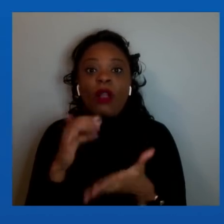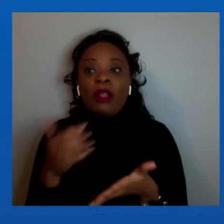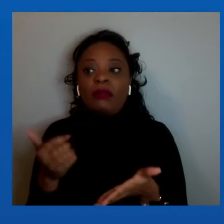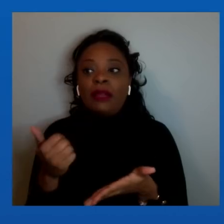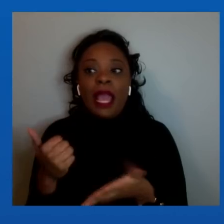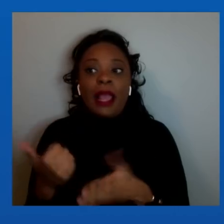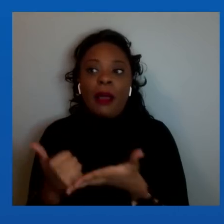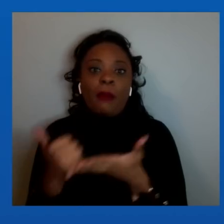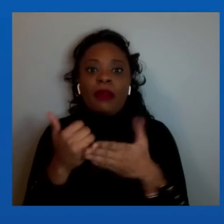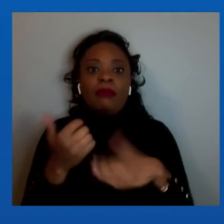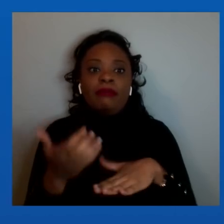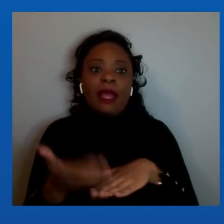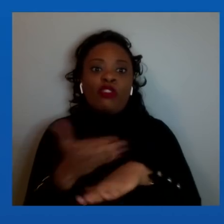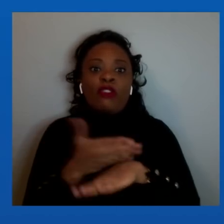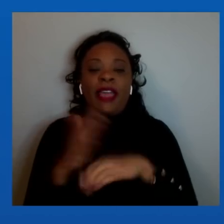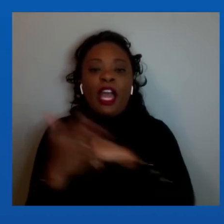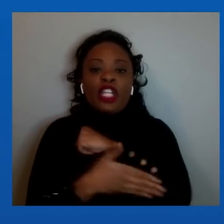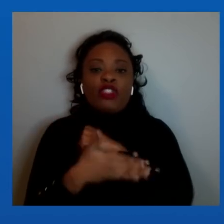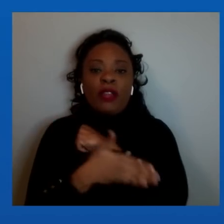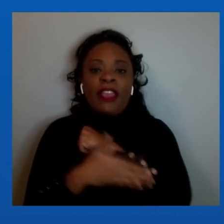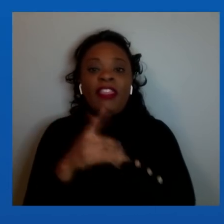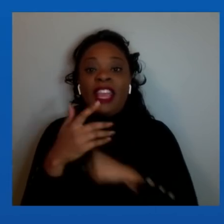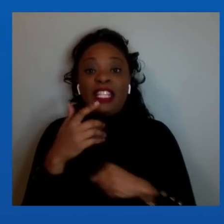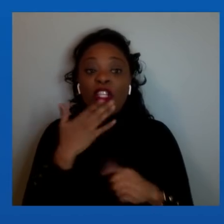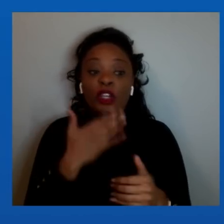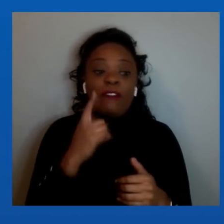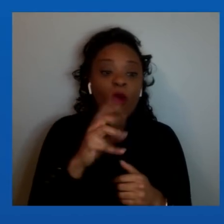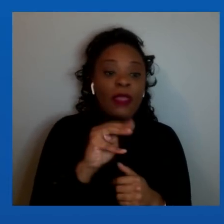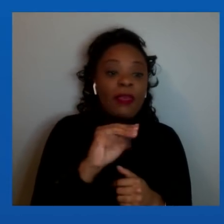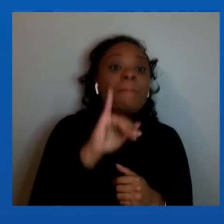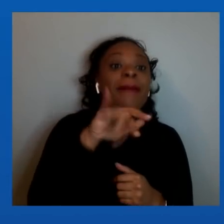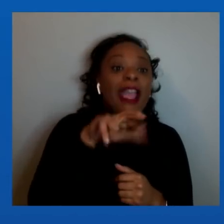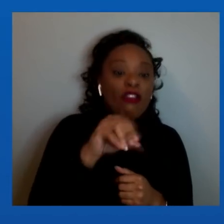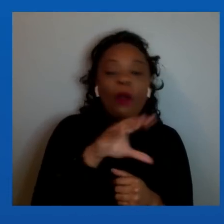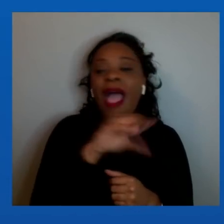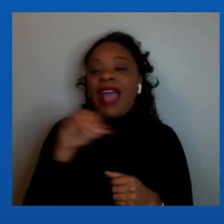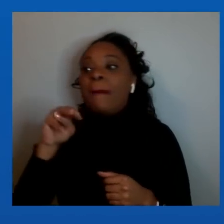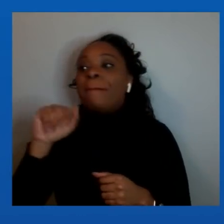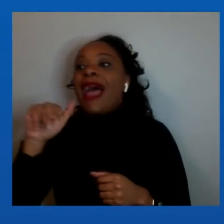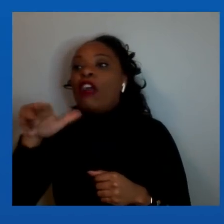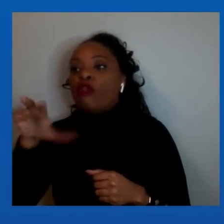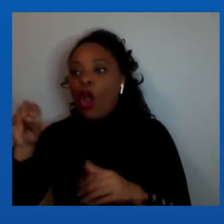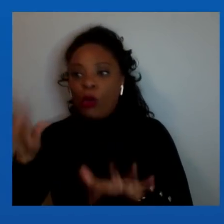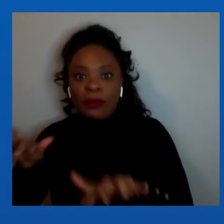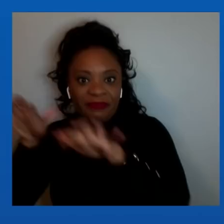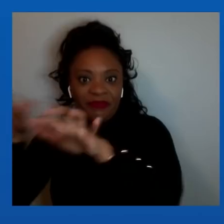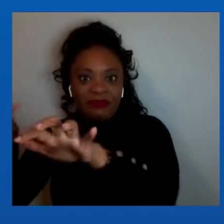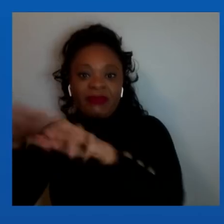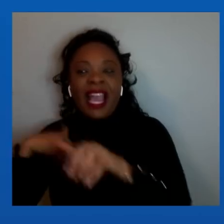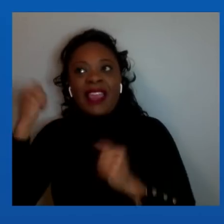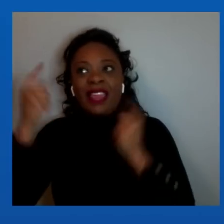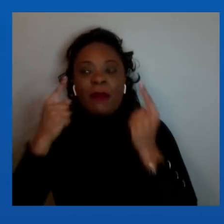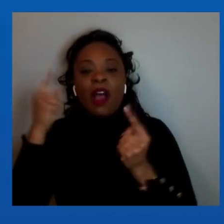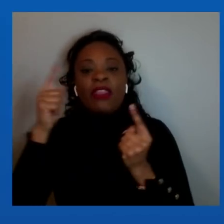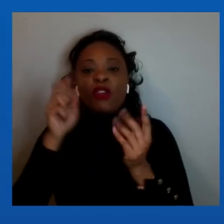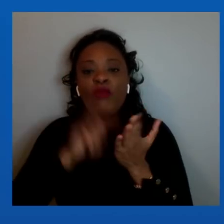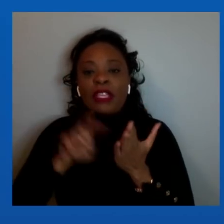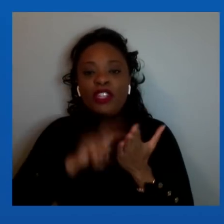they're good for the micro and the macro. I think about the research of economists like Larry Katz at Harvard.